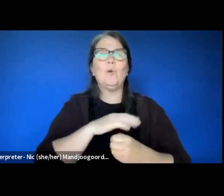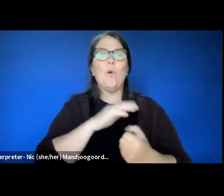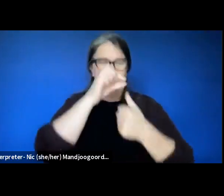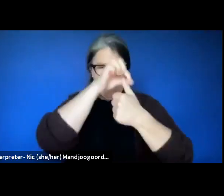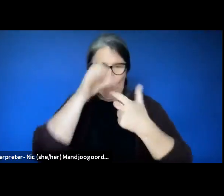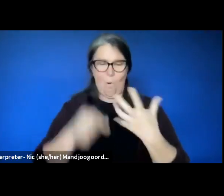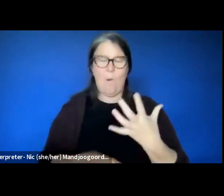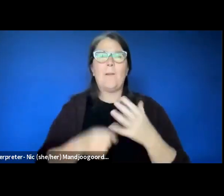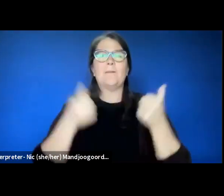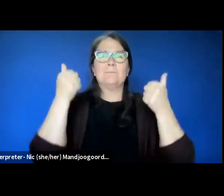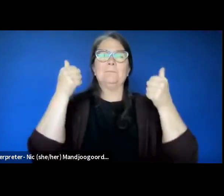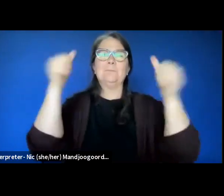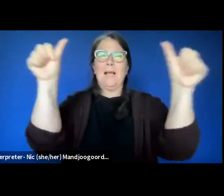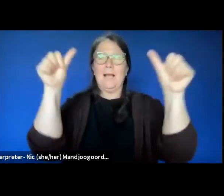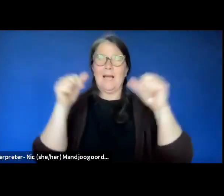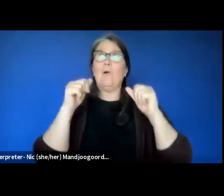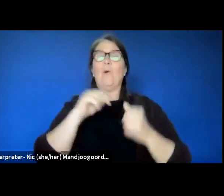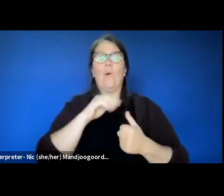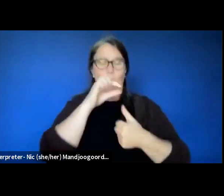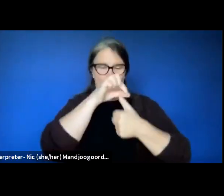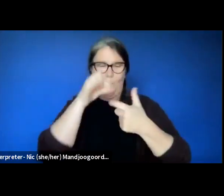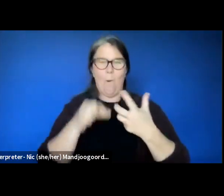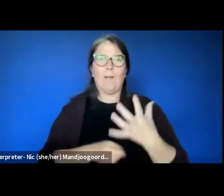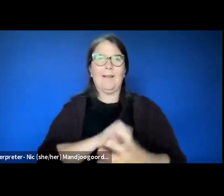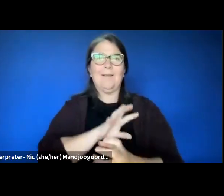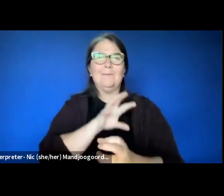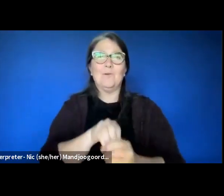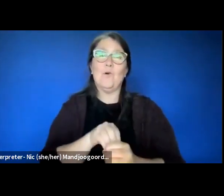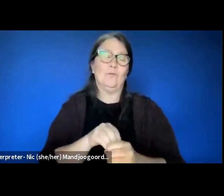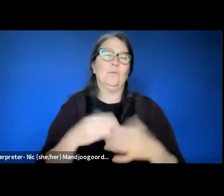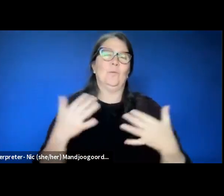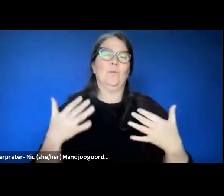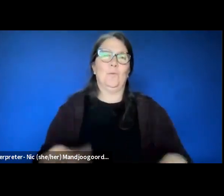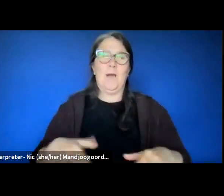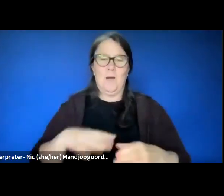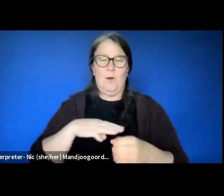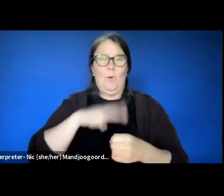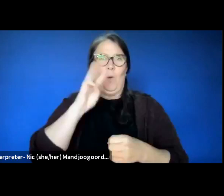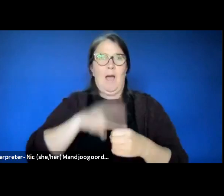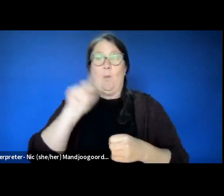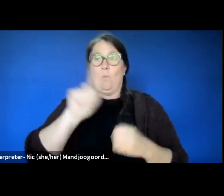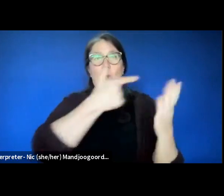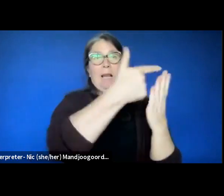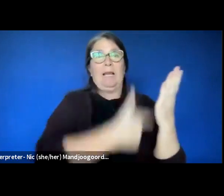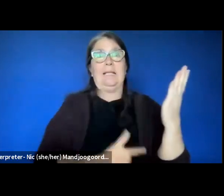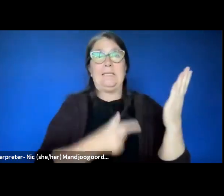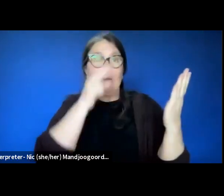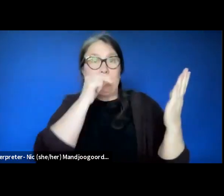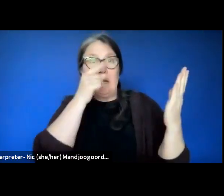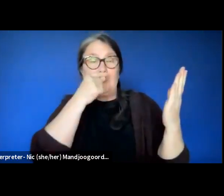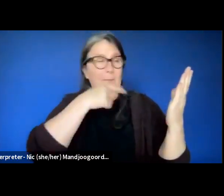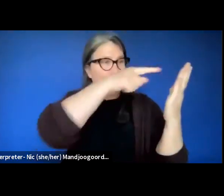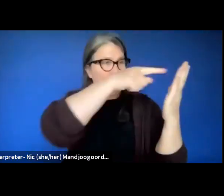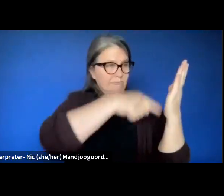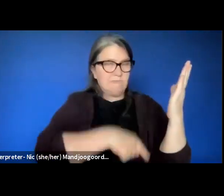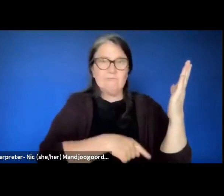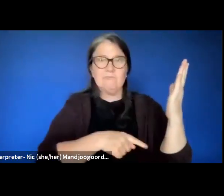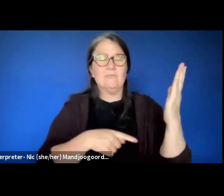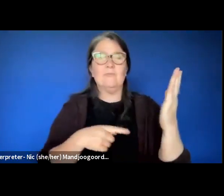everybody in. We got everybody in that is We got everybody in that is an incredible, incredible list of young people. you've done my programming